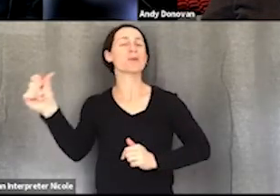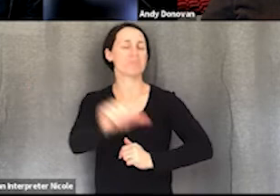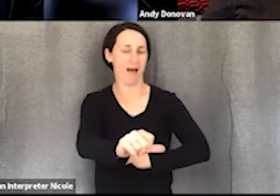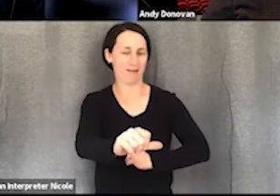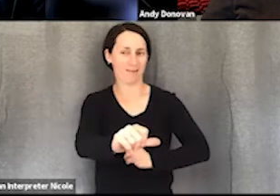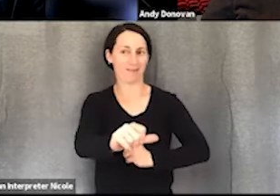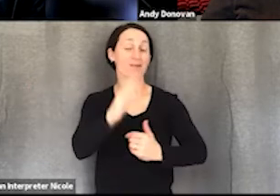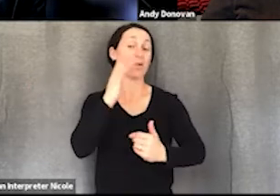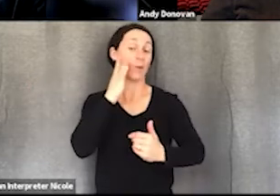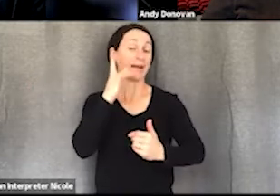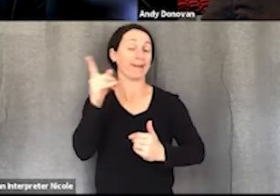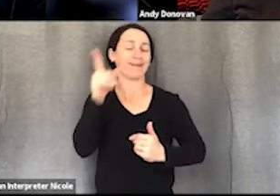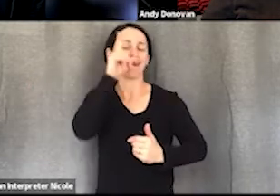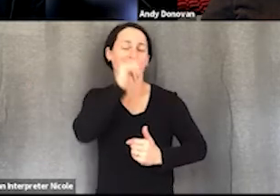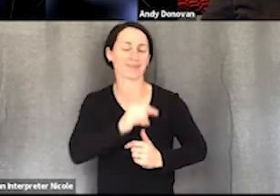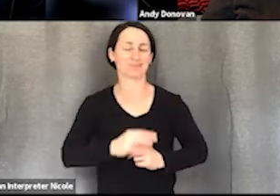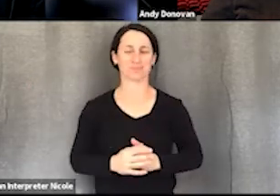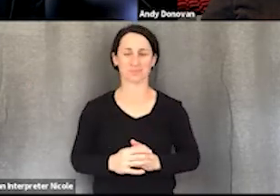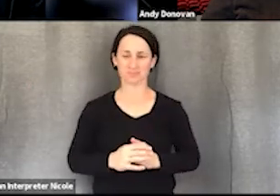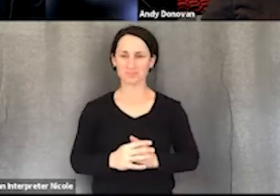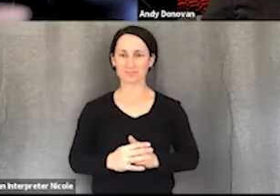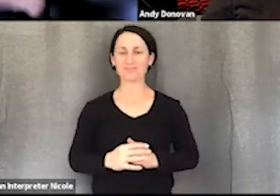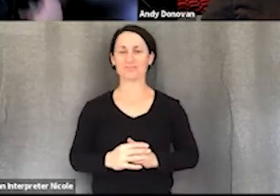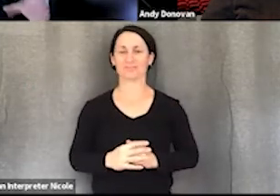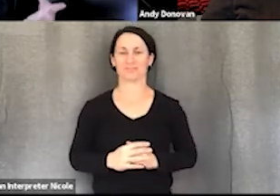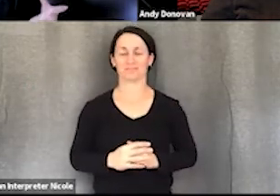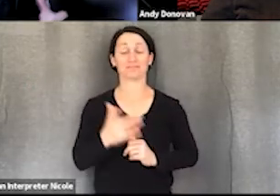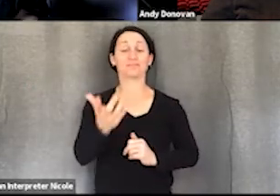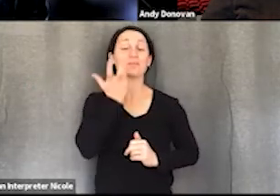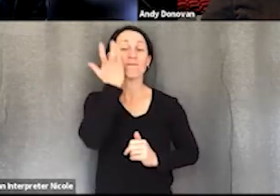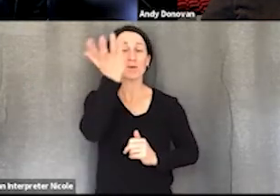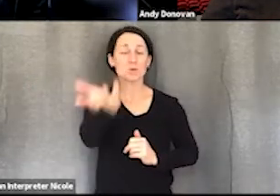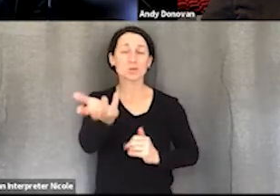So, in terms of the future, we are seeing a bit of a hit in terms of confidence.